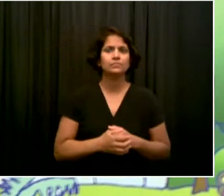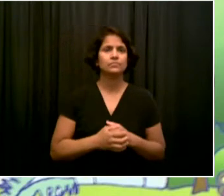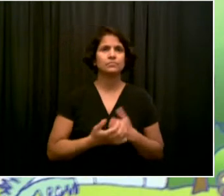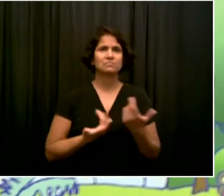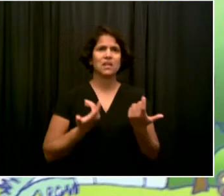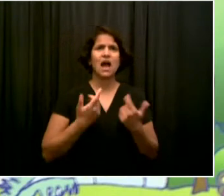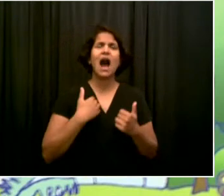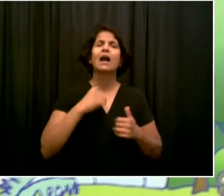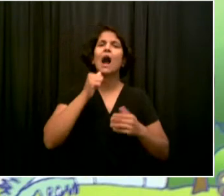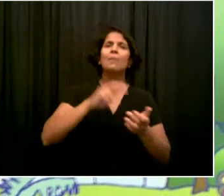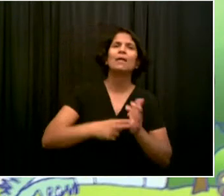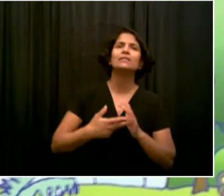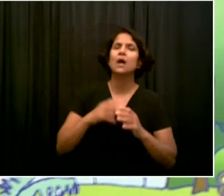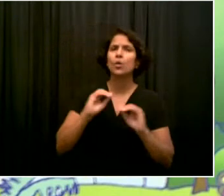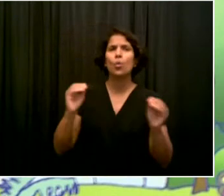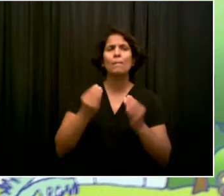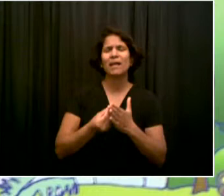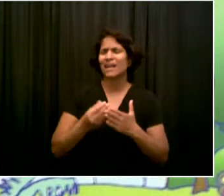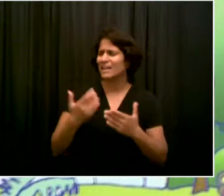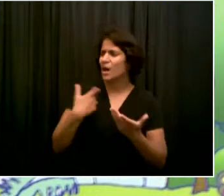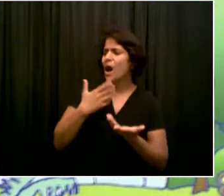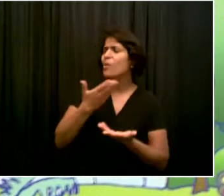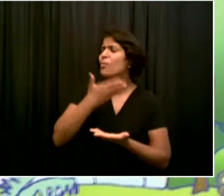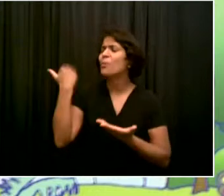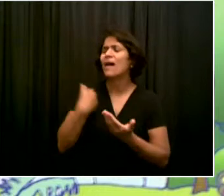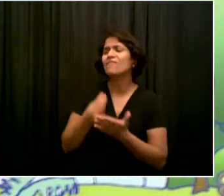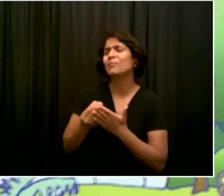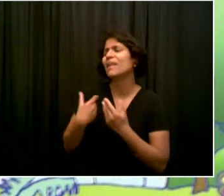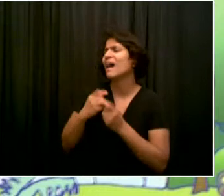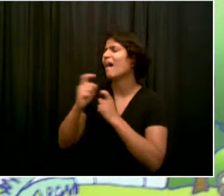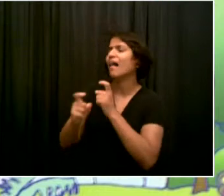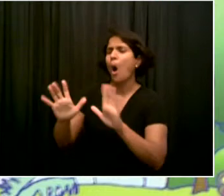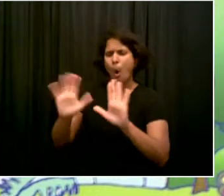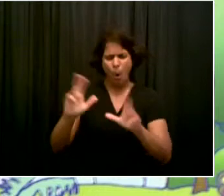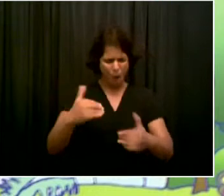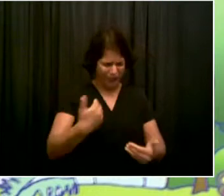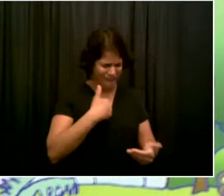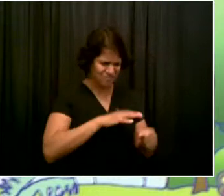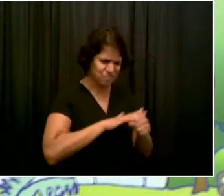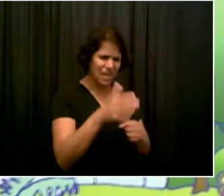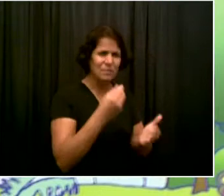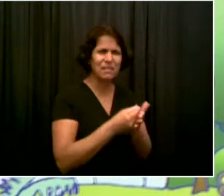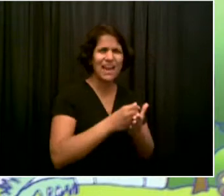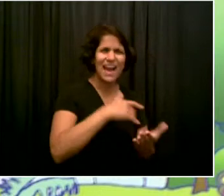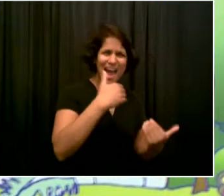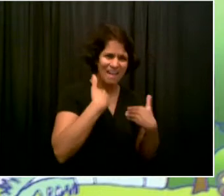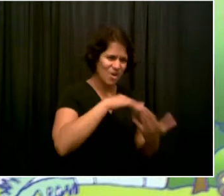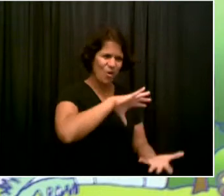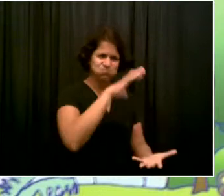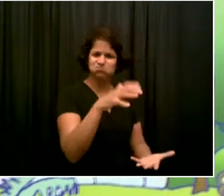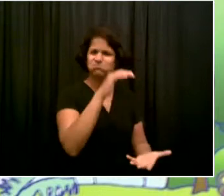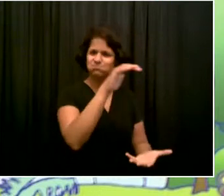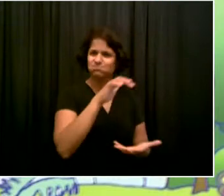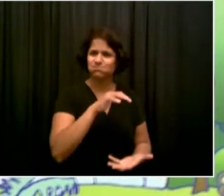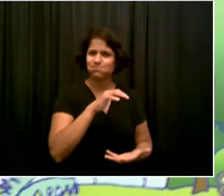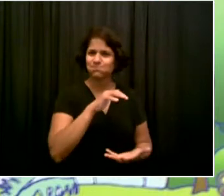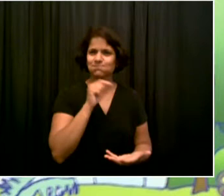WE HAVE AN EXPENSIVE BUDGET FOR EVERYTHING FIGHTING COVID- I DON'T SEE A CAP ISSUE HERE. WE WILL WATCH TO SEE HOW THINGS HAPPEN. WE ALWAYS HAVE THE ABILITY TO